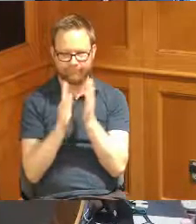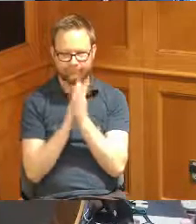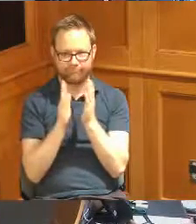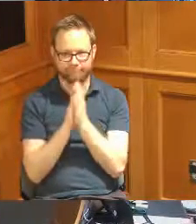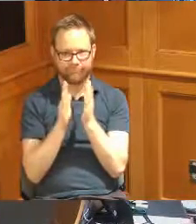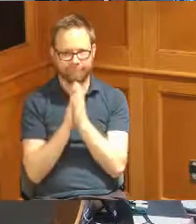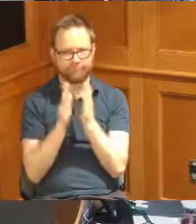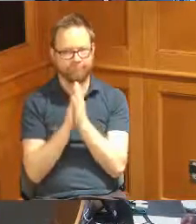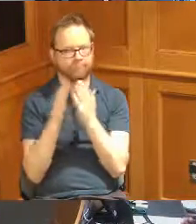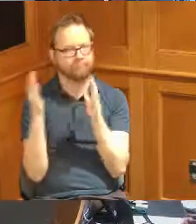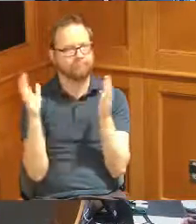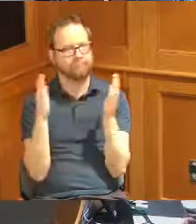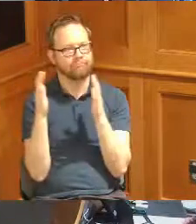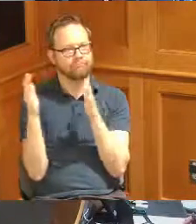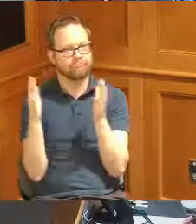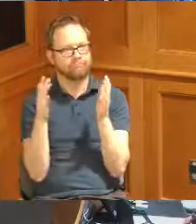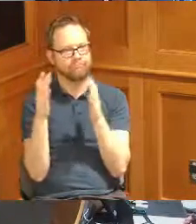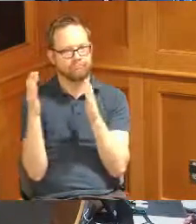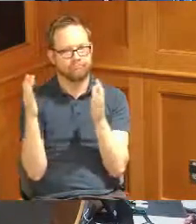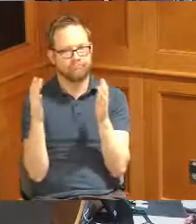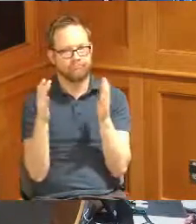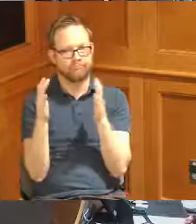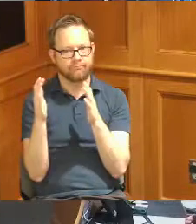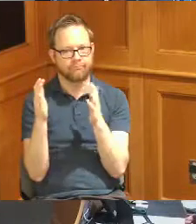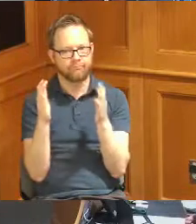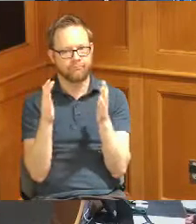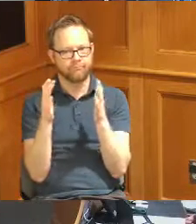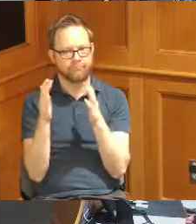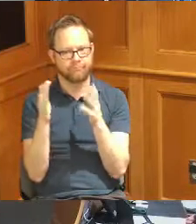okay what why y'all got the coach in the hallway what